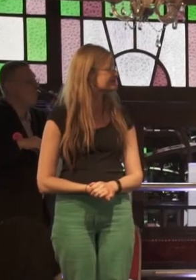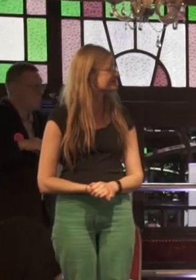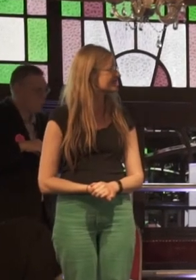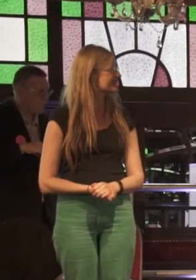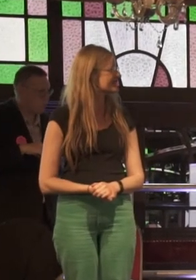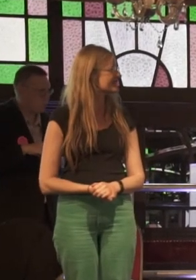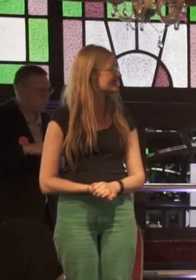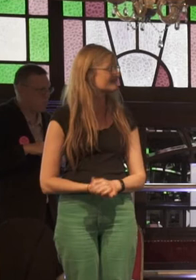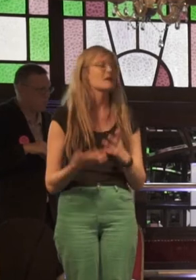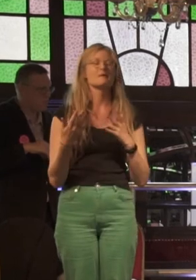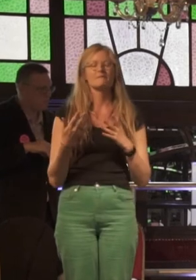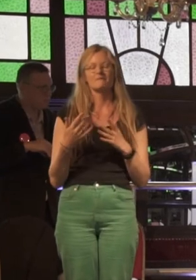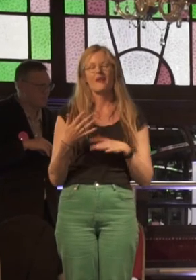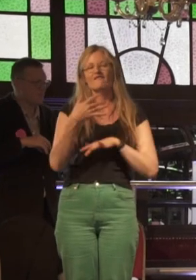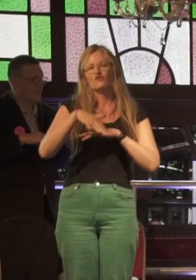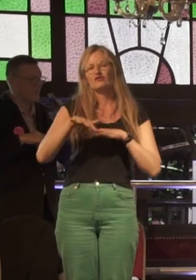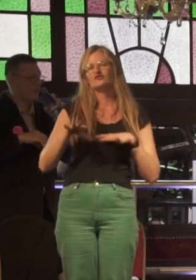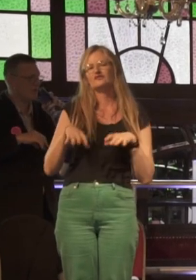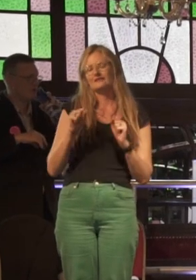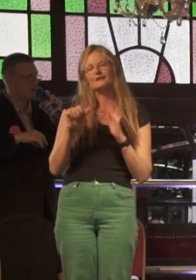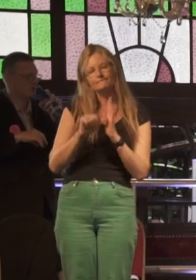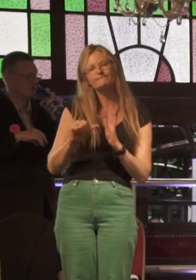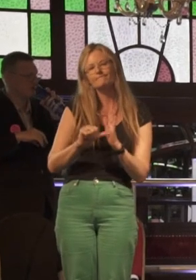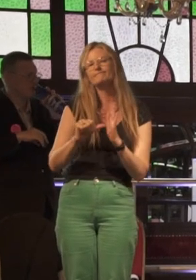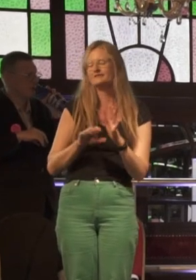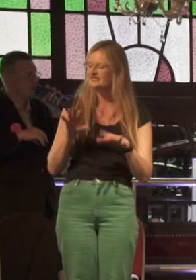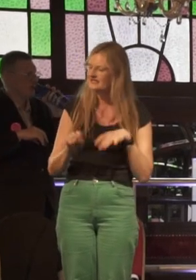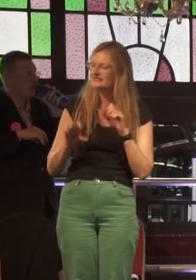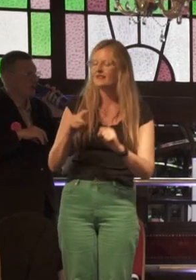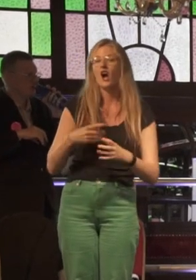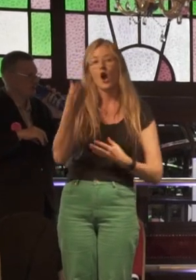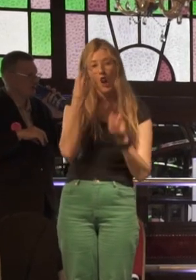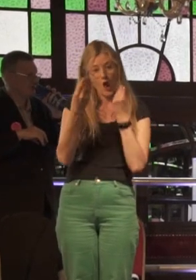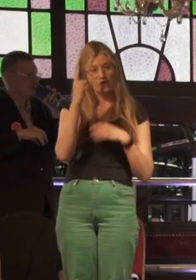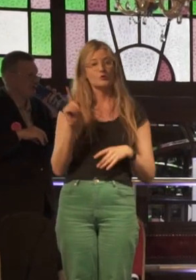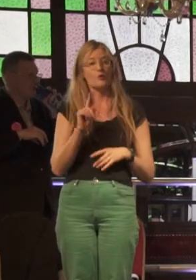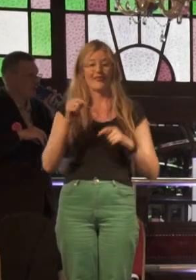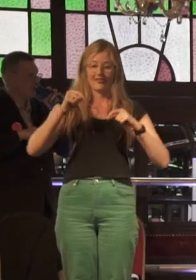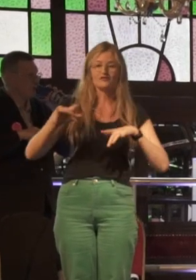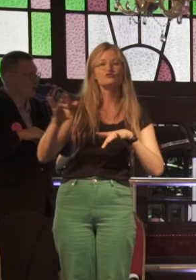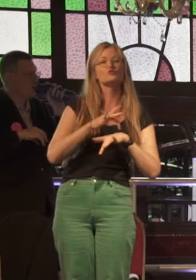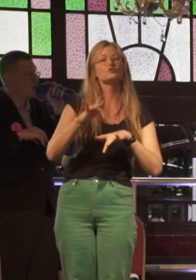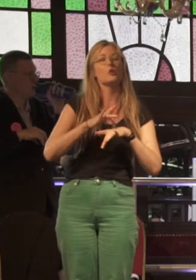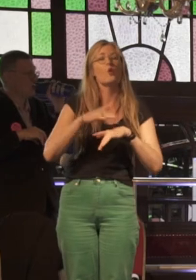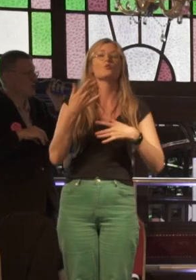We had kind of a rough start to the Fringe. What I've learnt from doing this Fringe is that my show, to neurotypical people, is three stars,